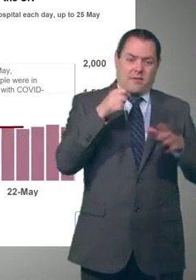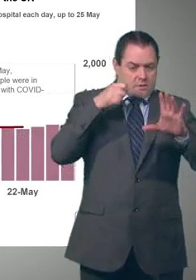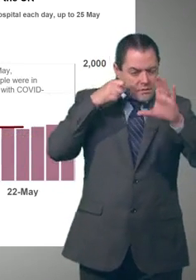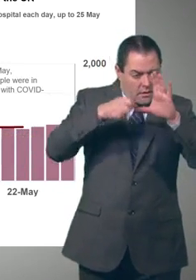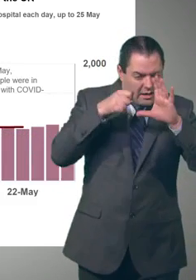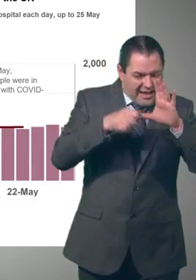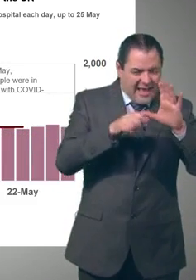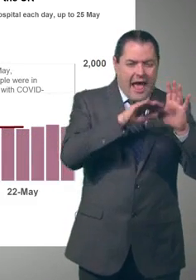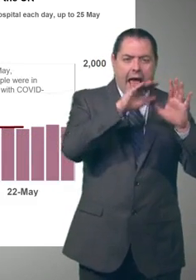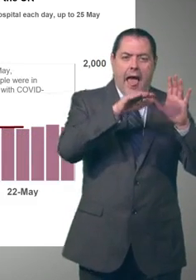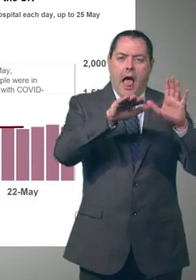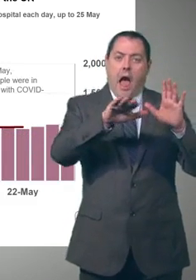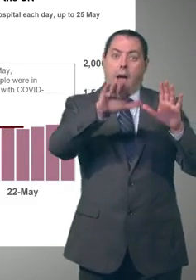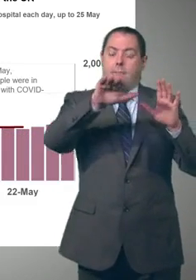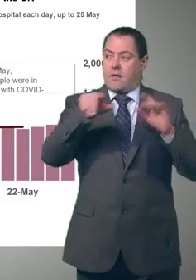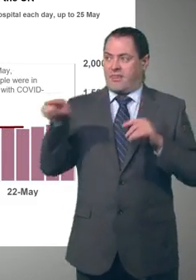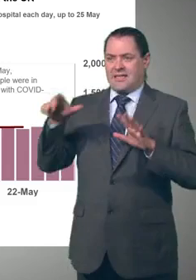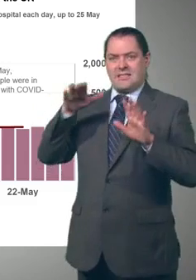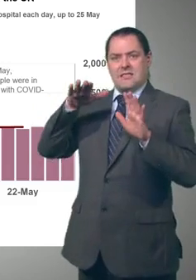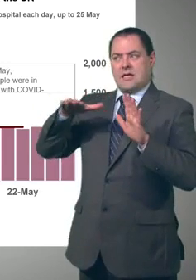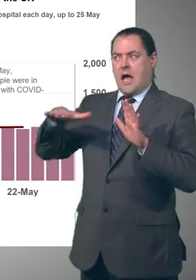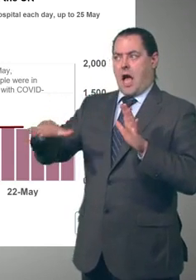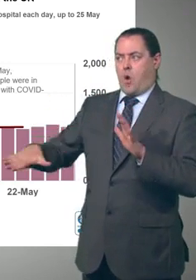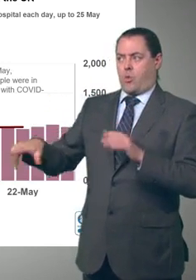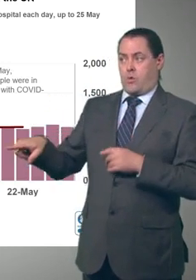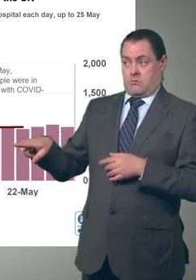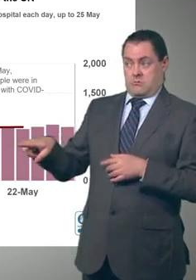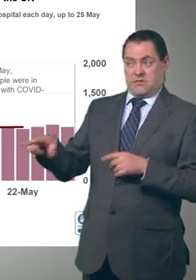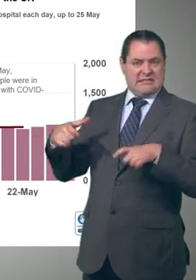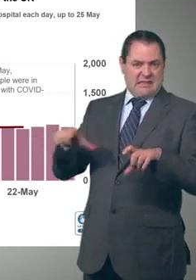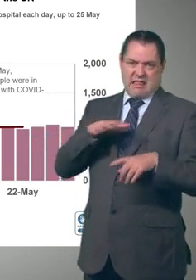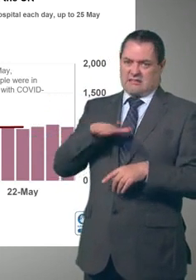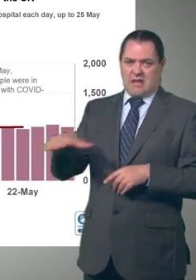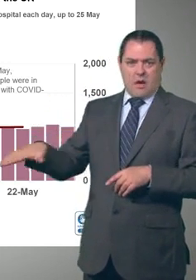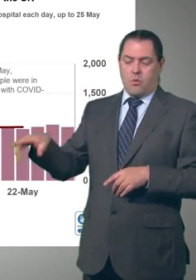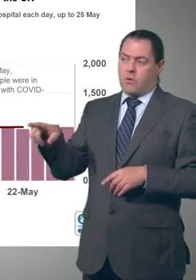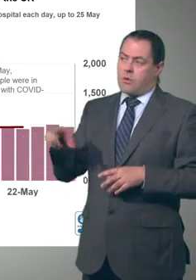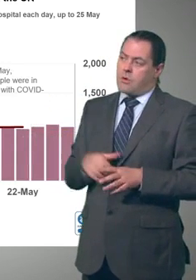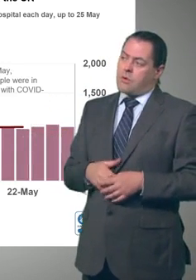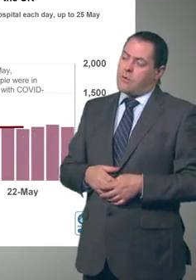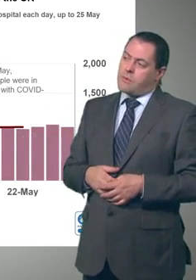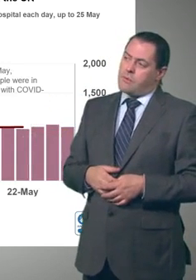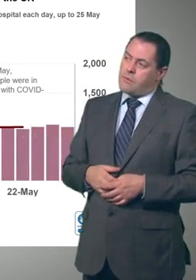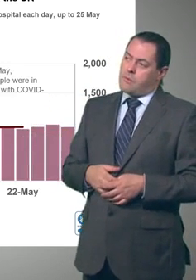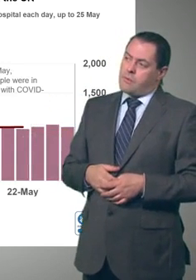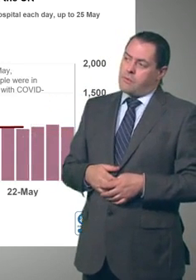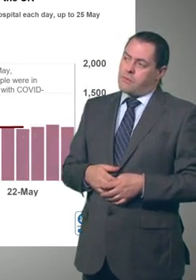that we saw on actual numbers of cases, we can see that the